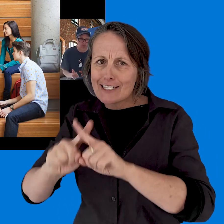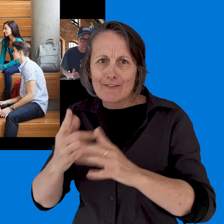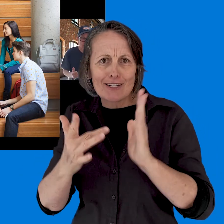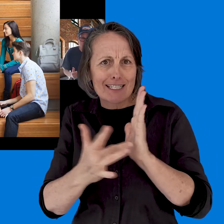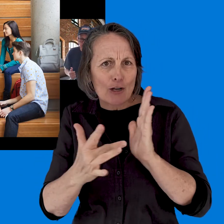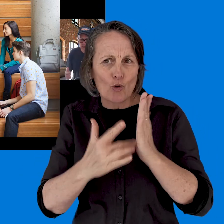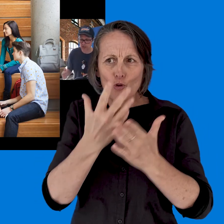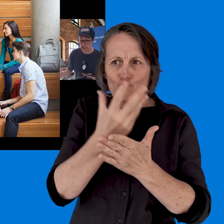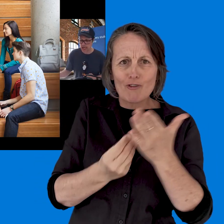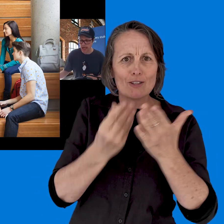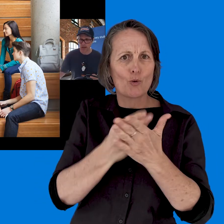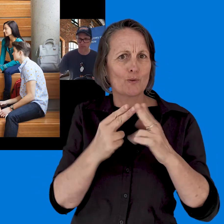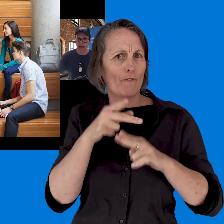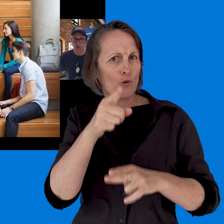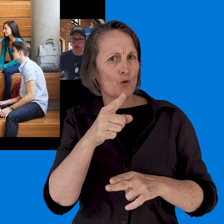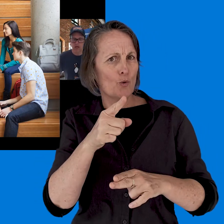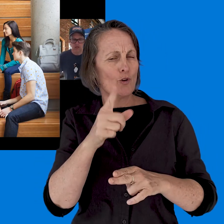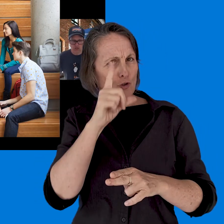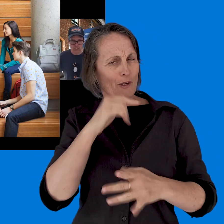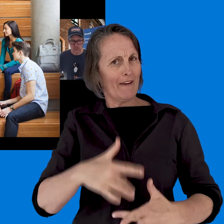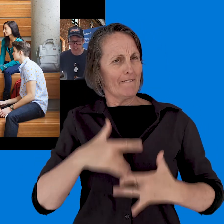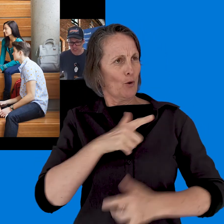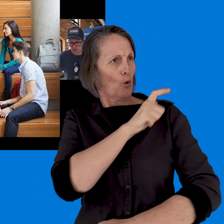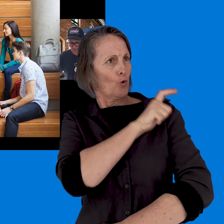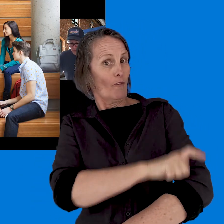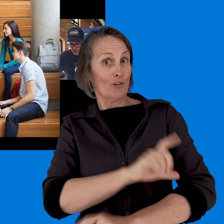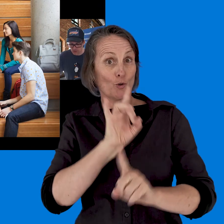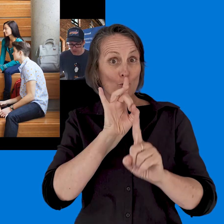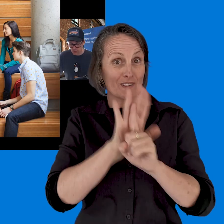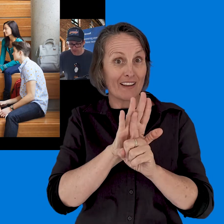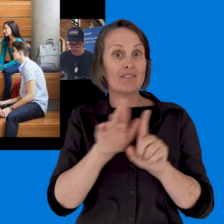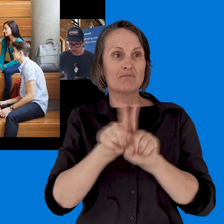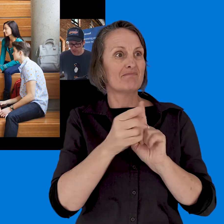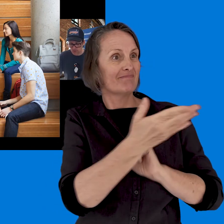personalized learning and empower not just yourself, but those around you.